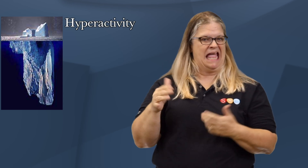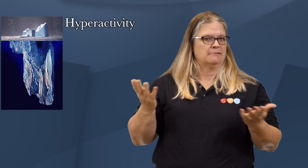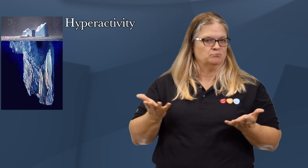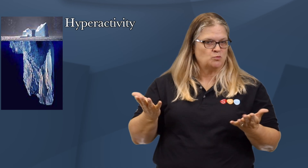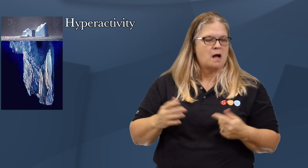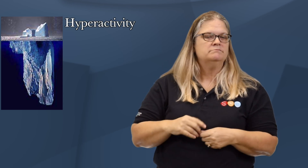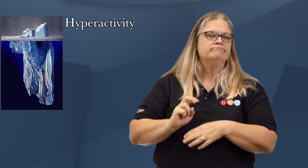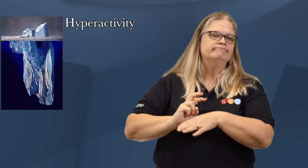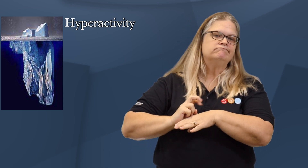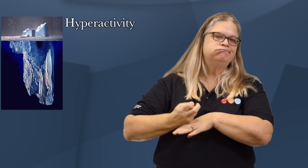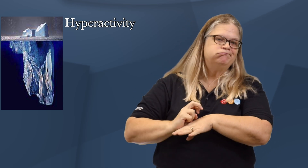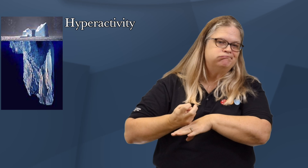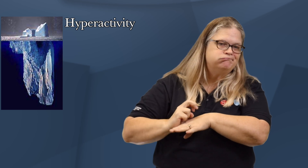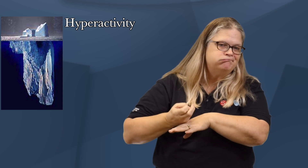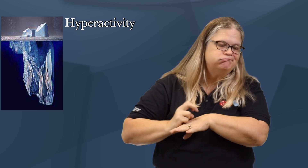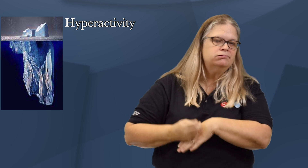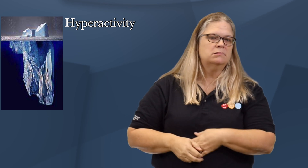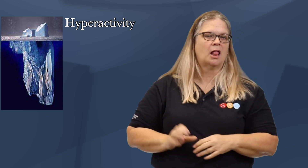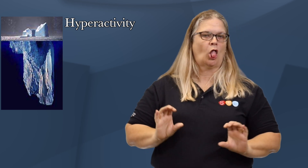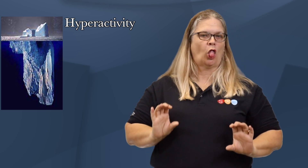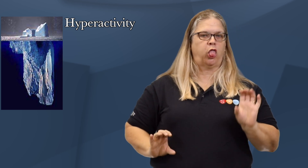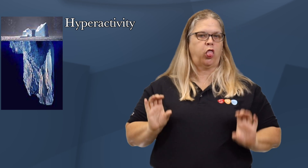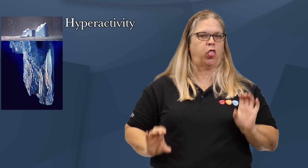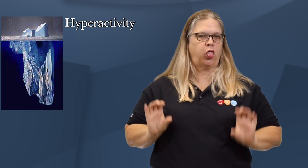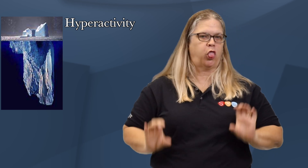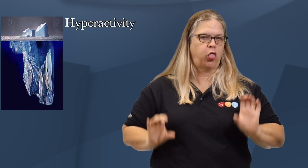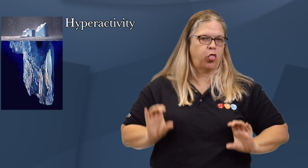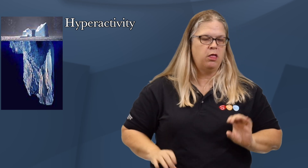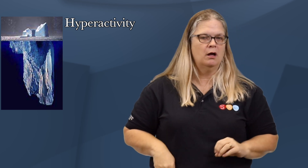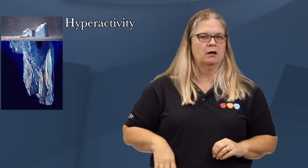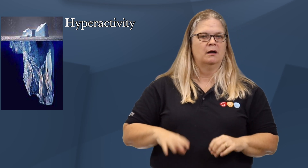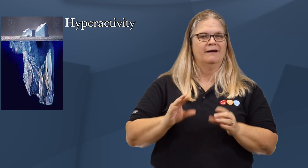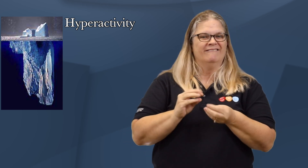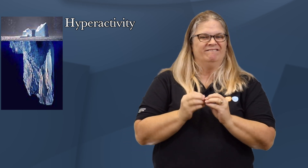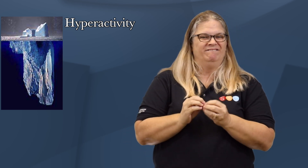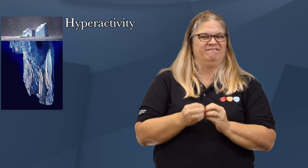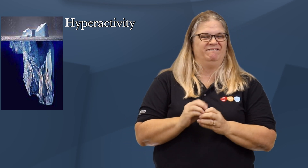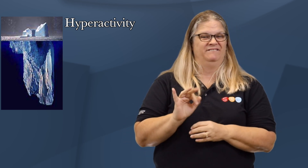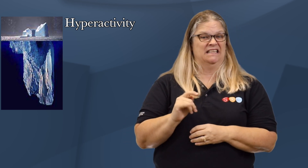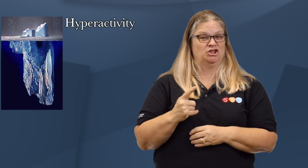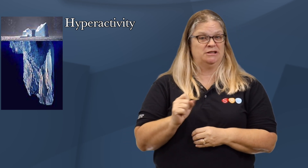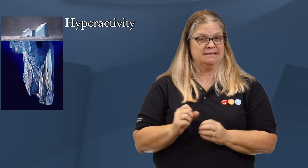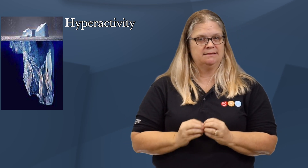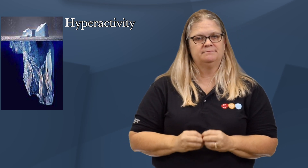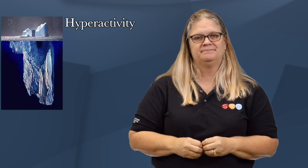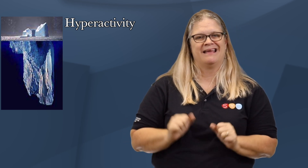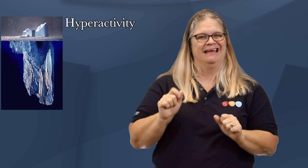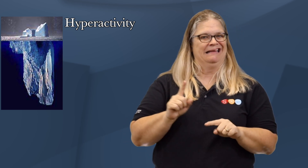which can be restlessness, excessive chatting, fidgeting,